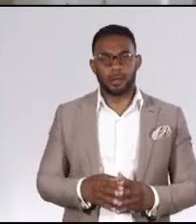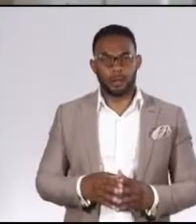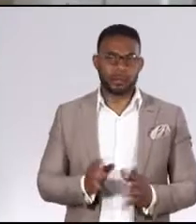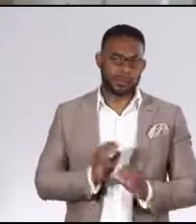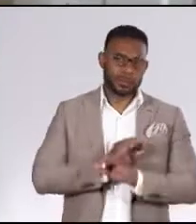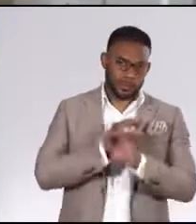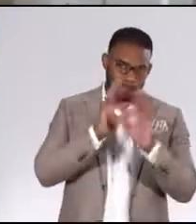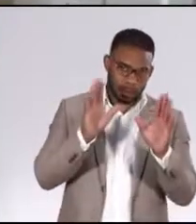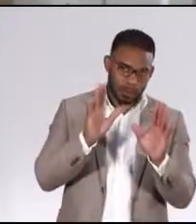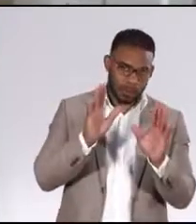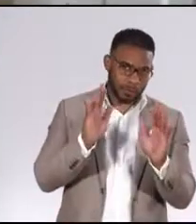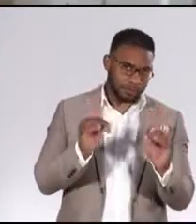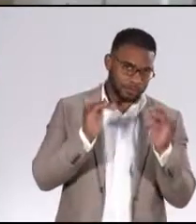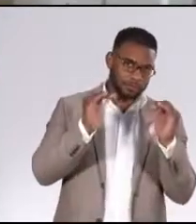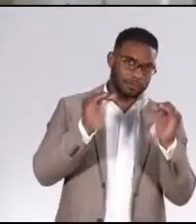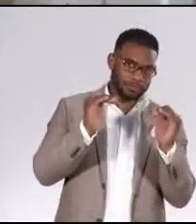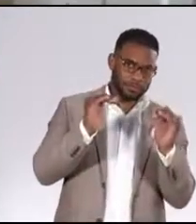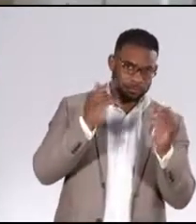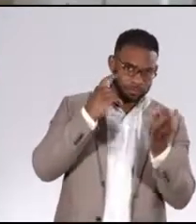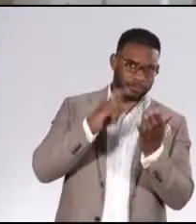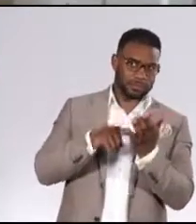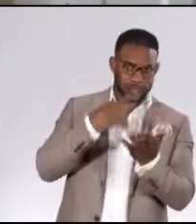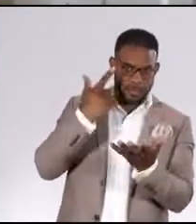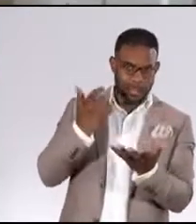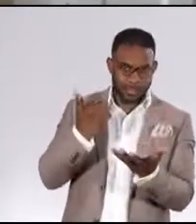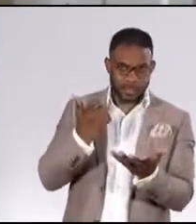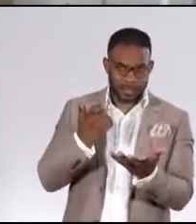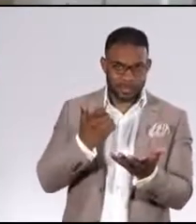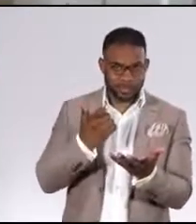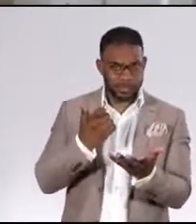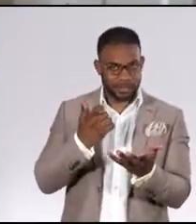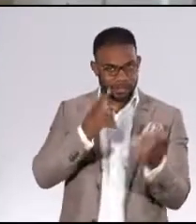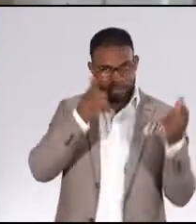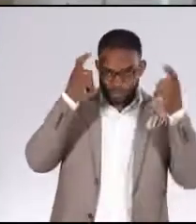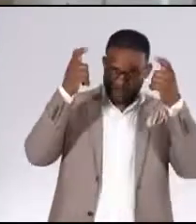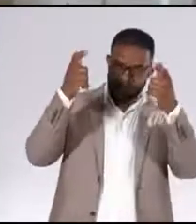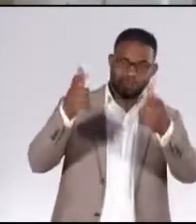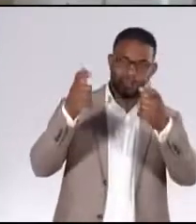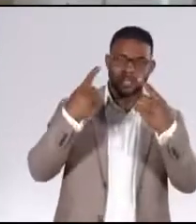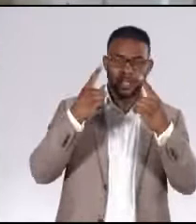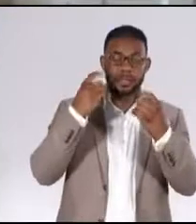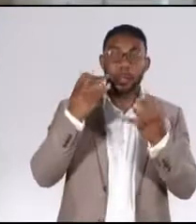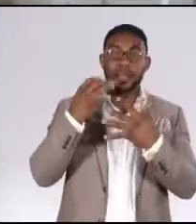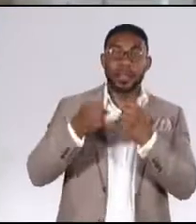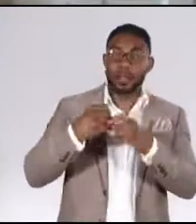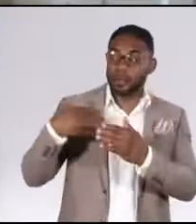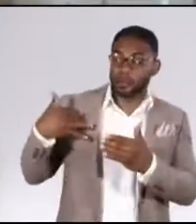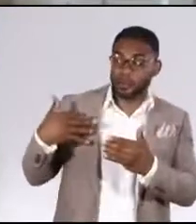exultation because uh it's the the the crowning achievement of many years of that